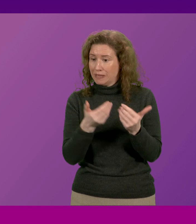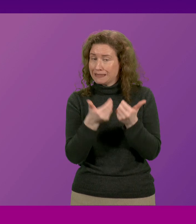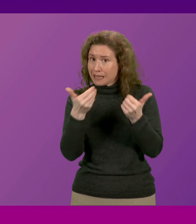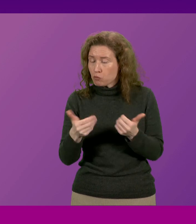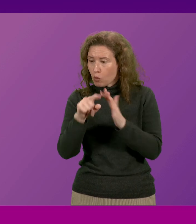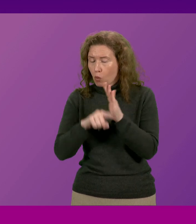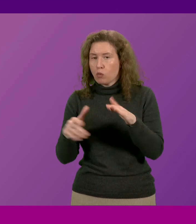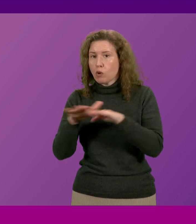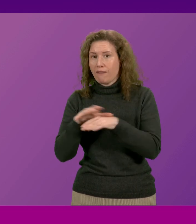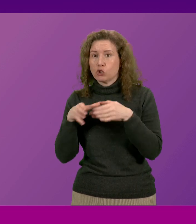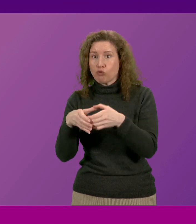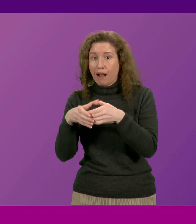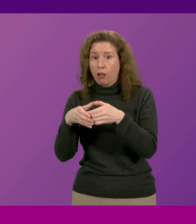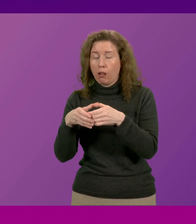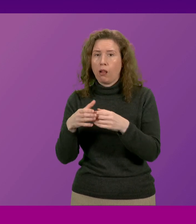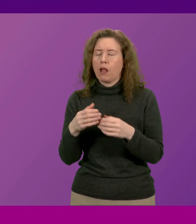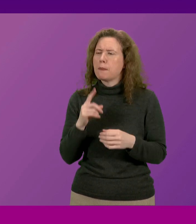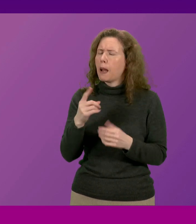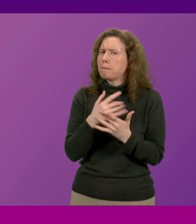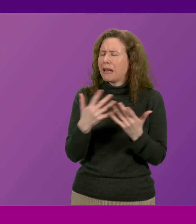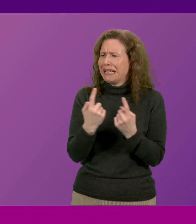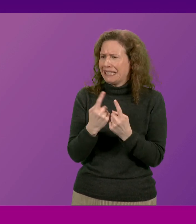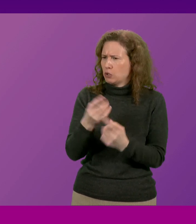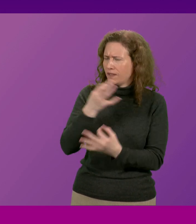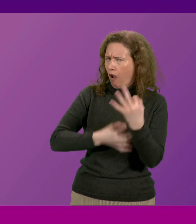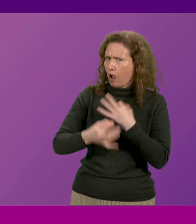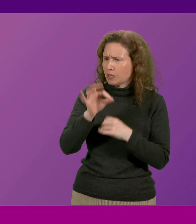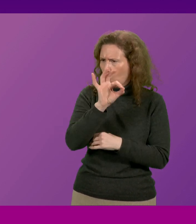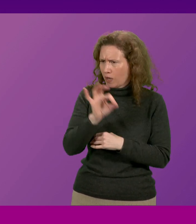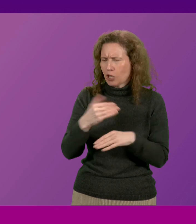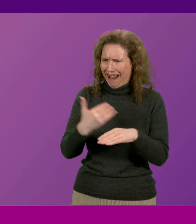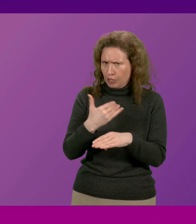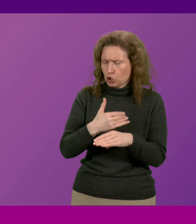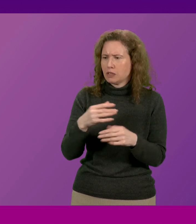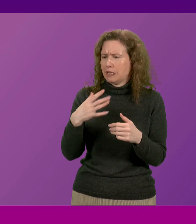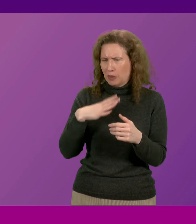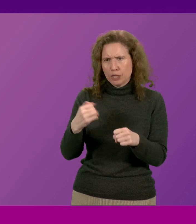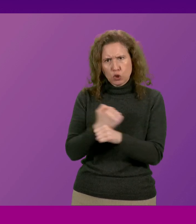Michelle Thomson set out many actions that need to be taken. I am very happy for the